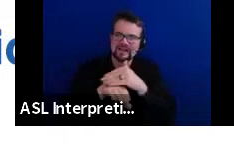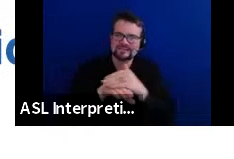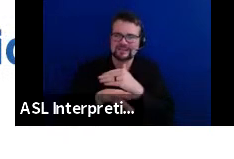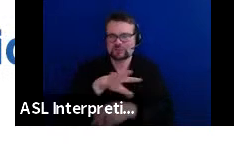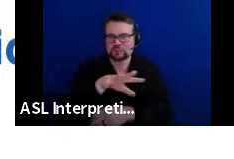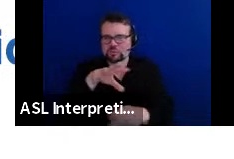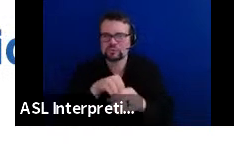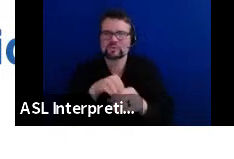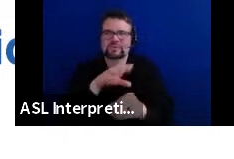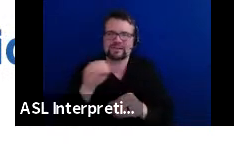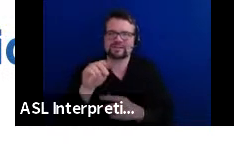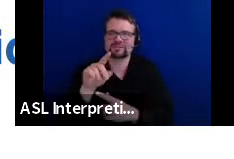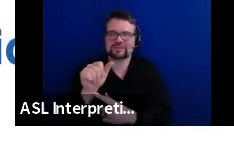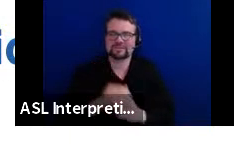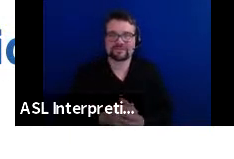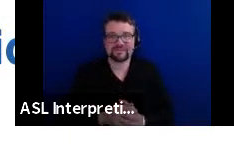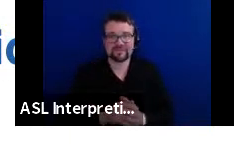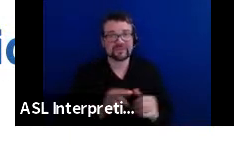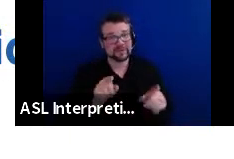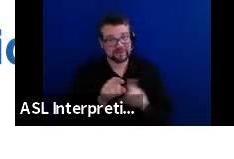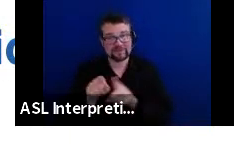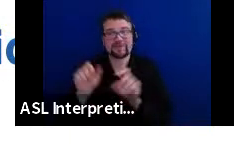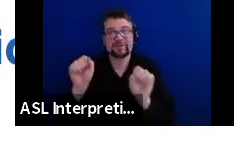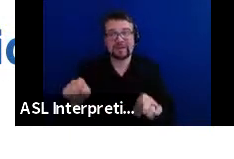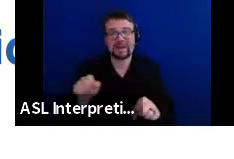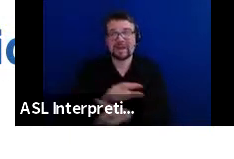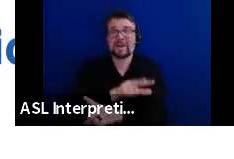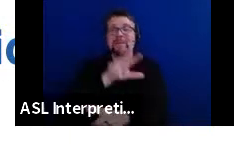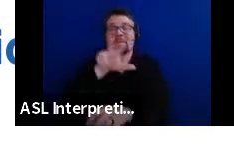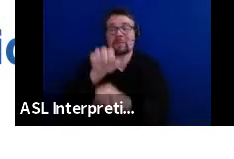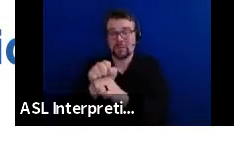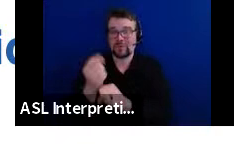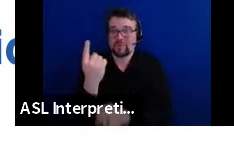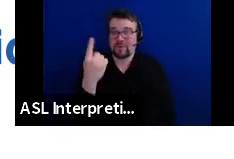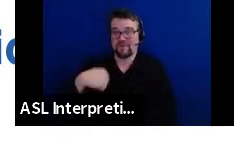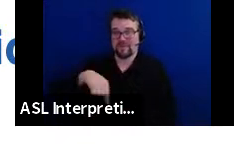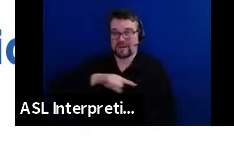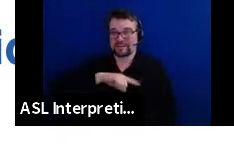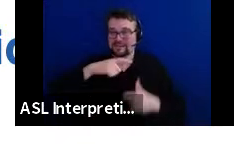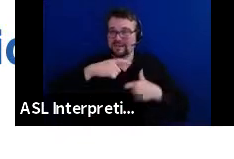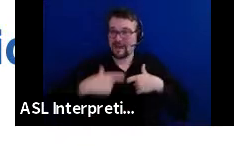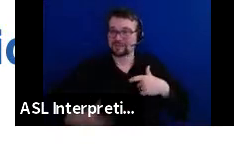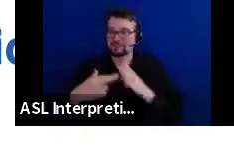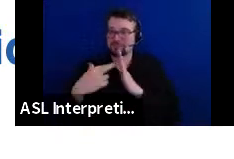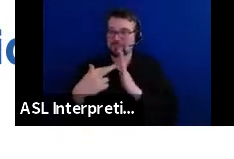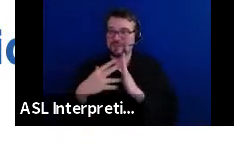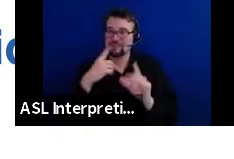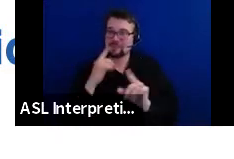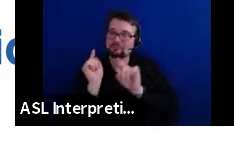OF COURSE, YOU CAN ALWAYS BOOK ONE OF US AMBASSADORS TO DO A PRESENTATION FOR YOUR CLASS OR SCHOOL.